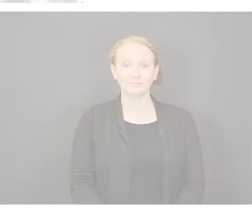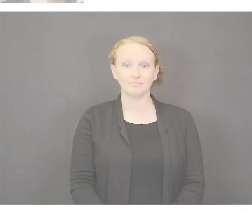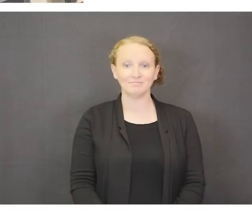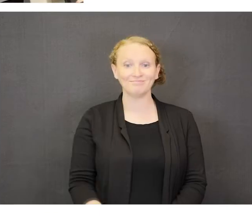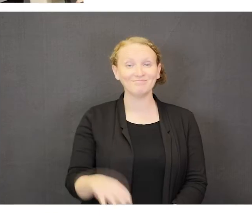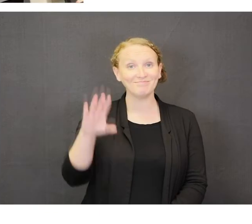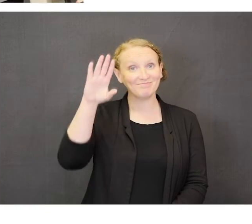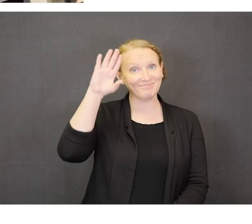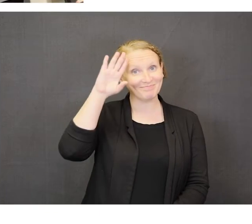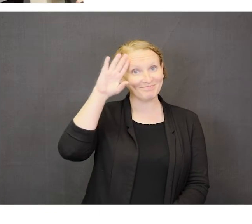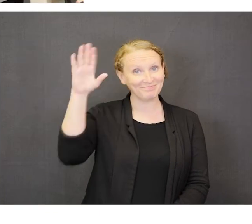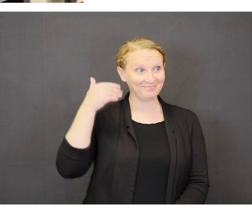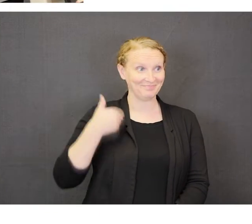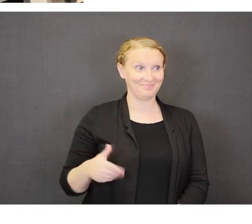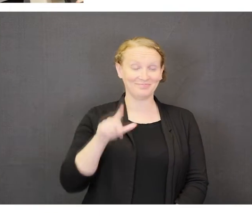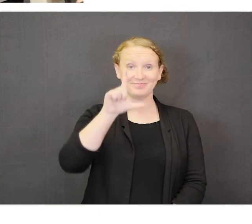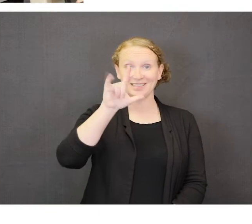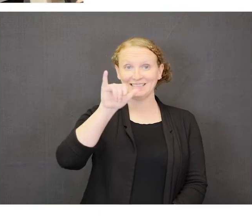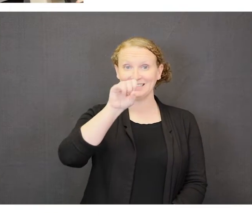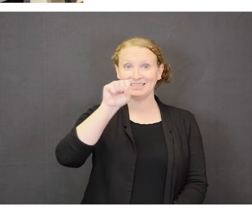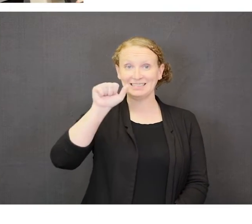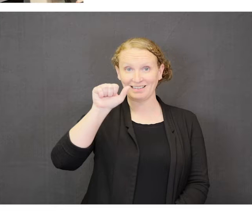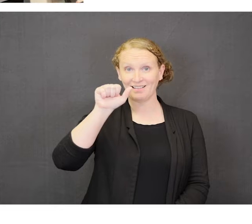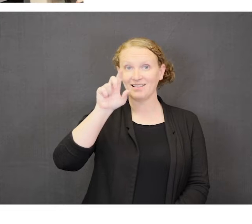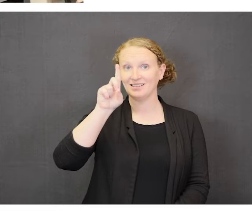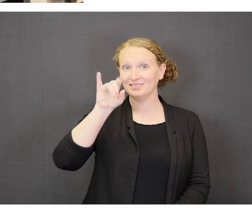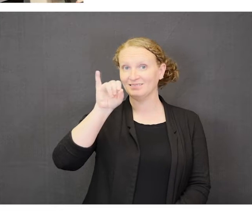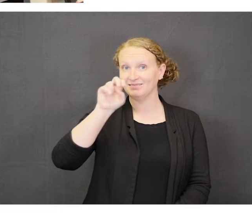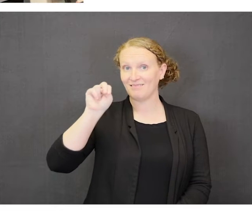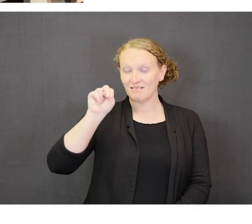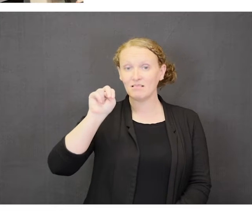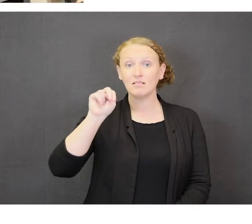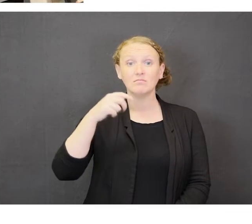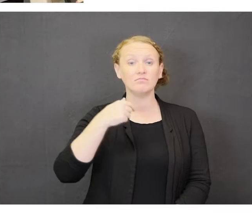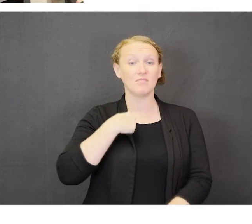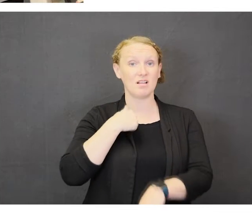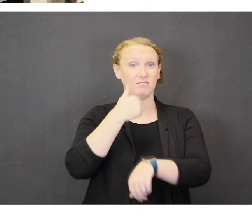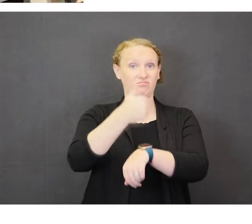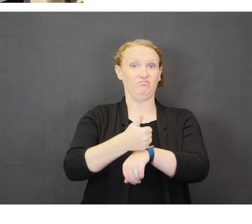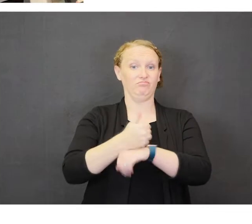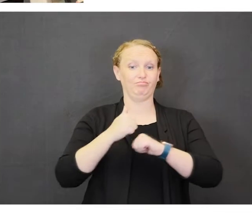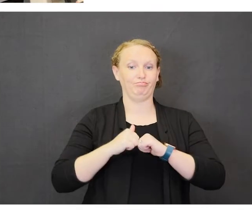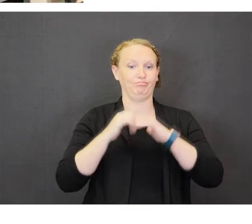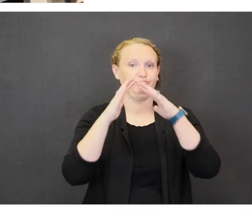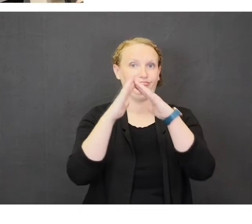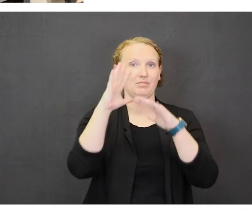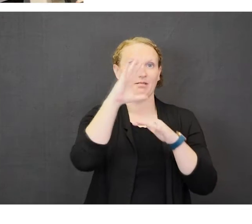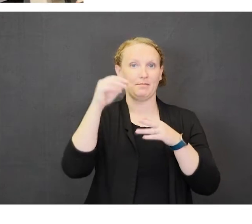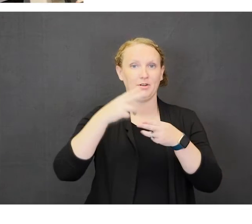Hi my name is Lisa Dion I am the creator of Synergetic Play Therapy and the